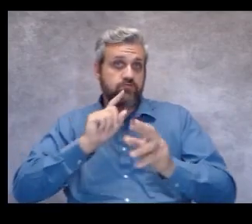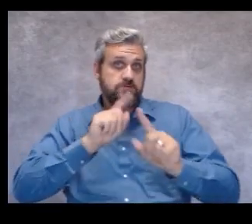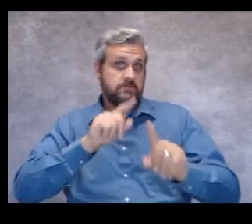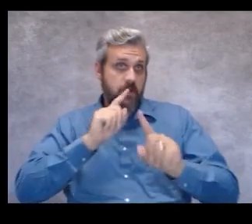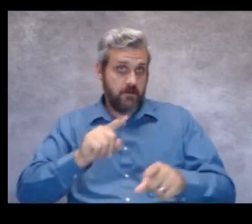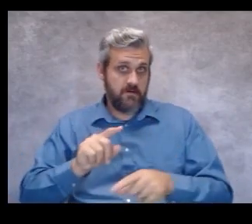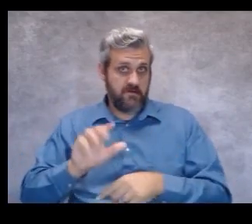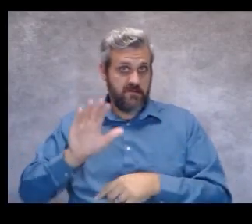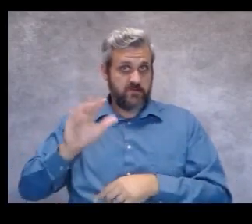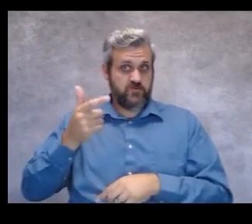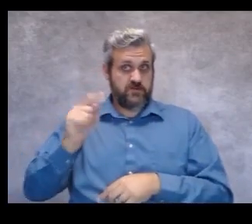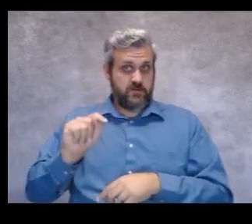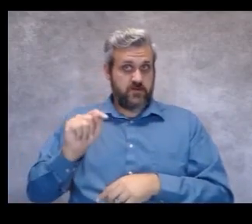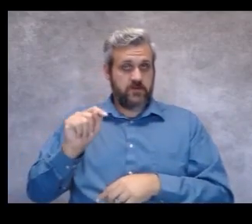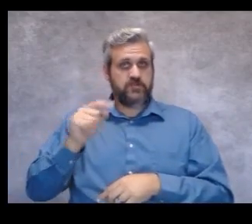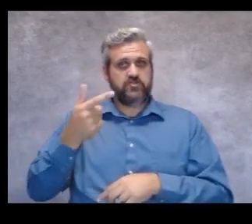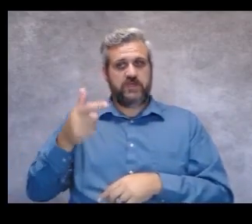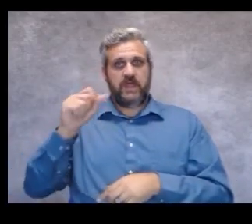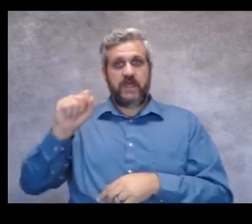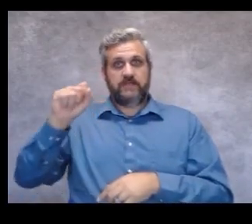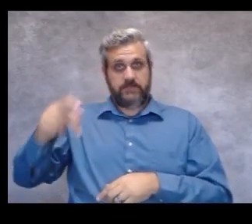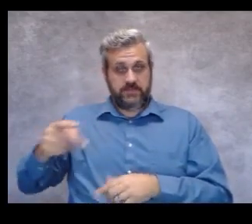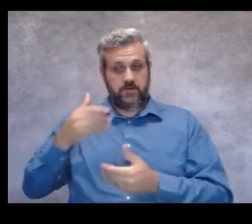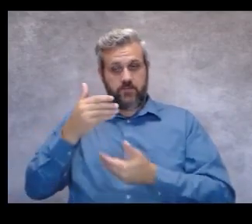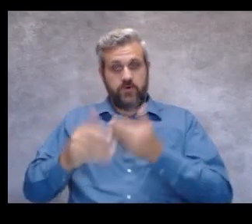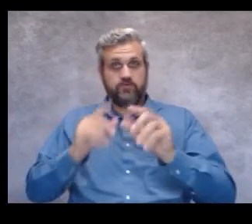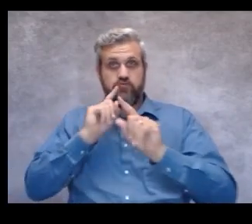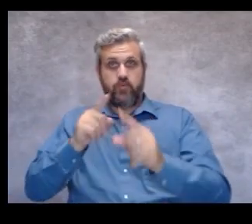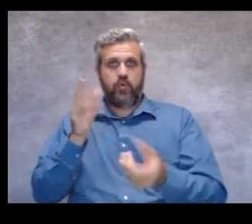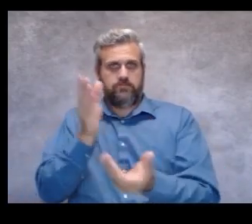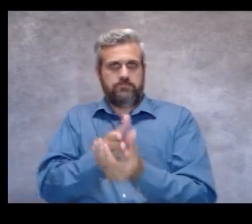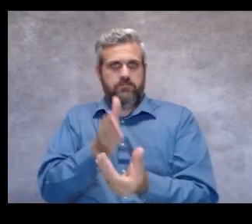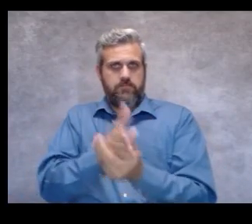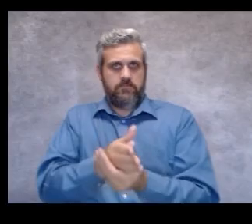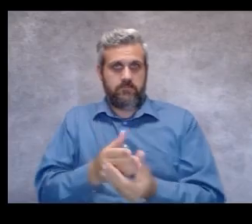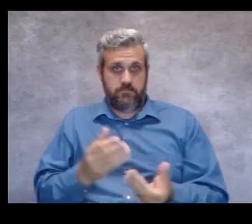and copies of the gifted student service plan and progress reports. If you are